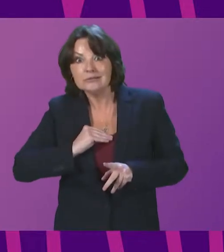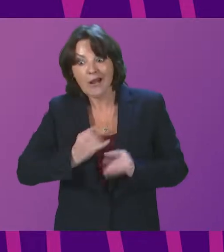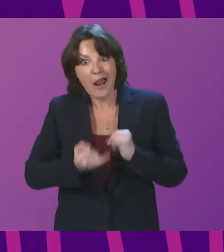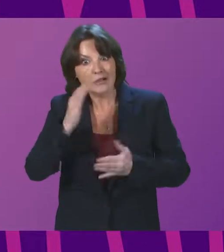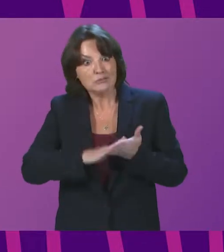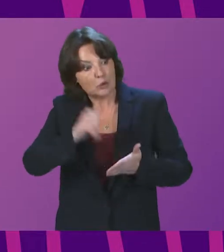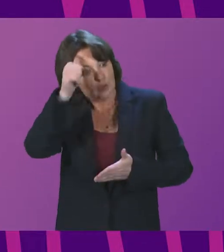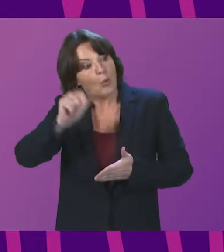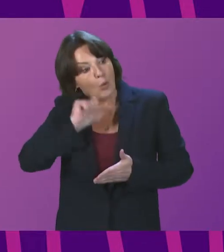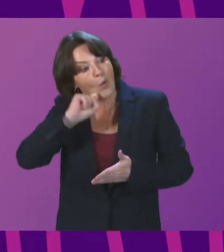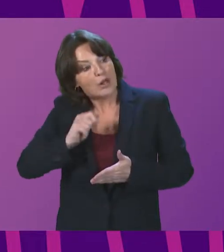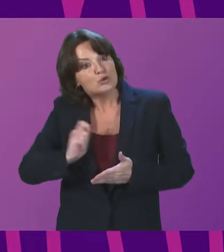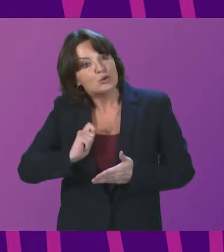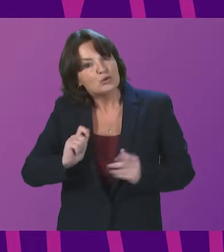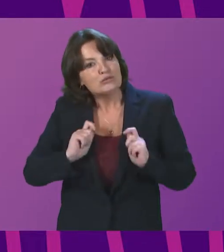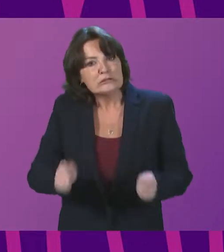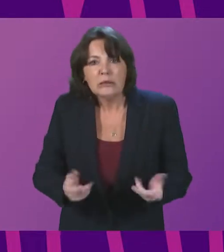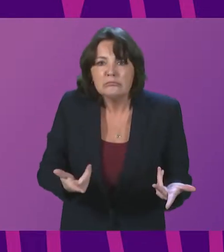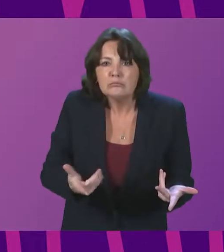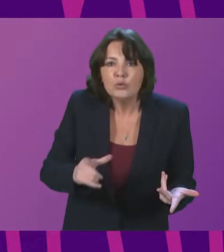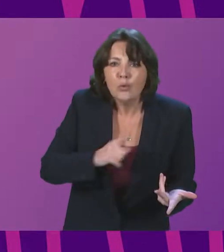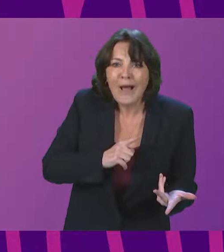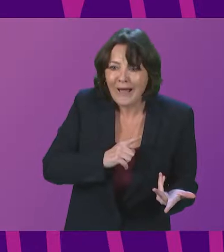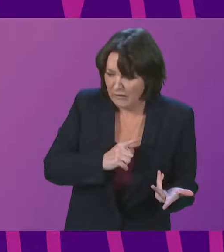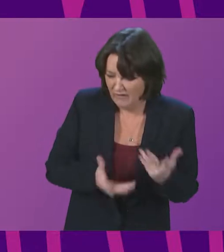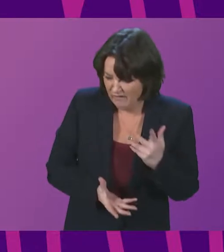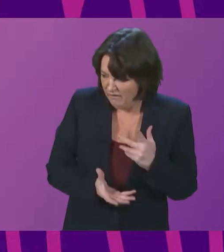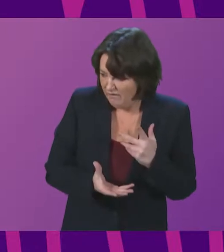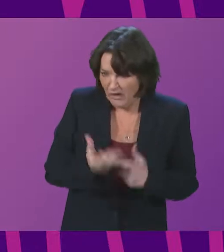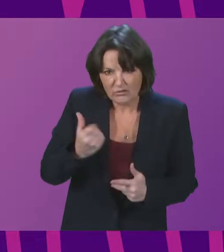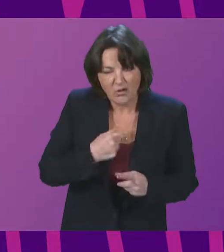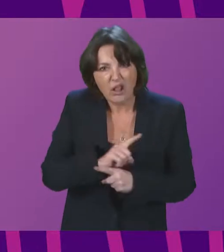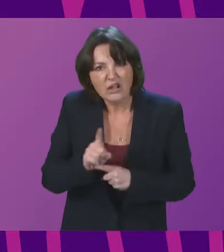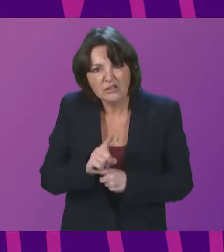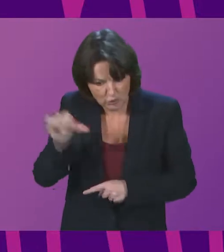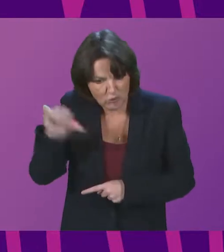month, so I have to ask why we are not finding that out in the Parliament.